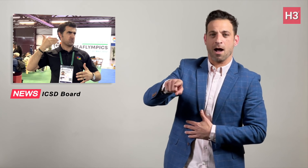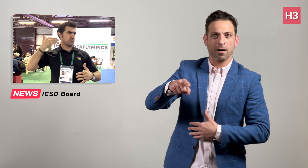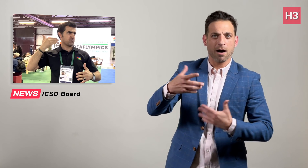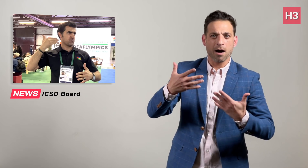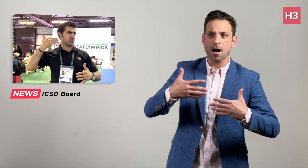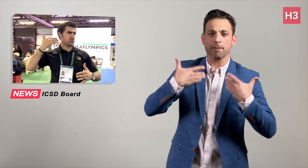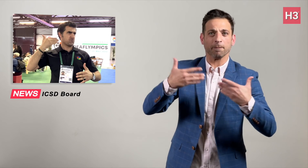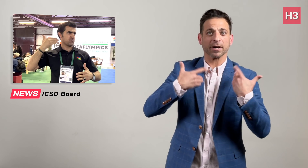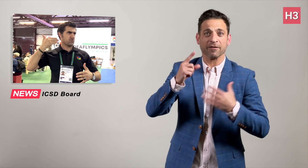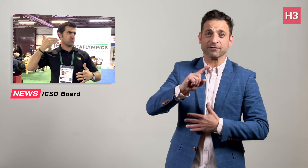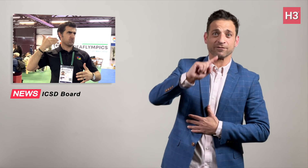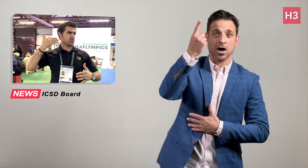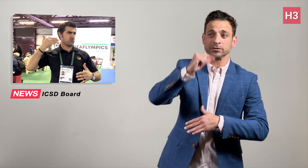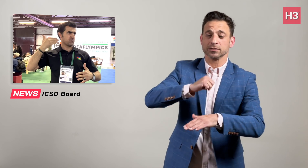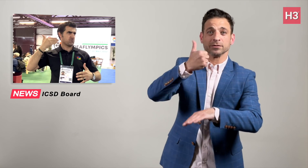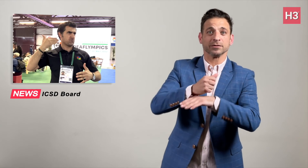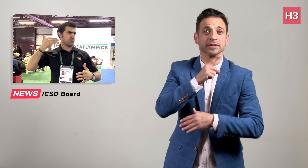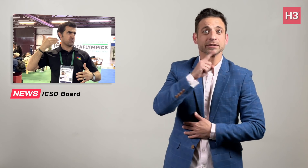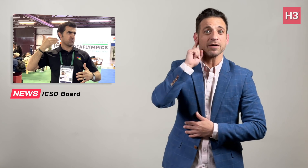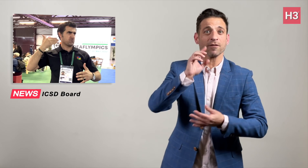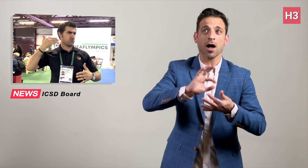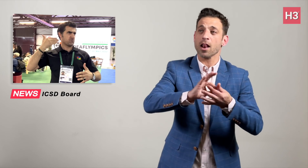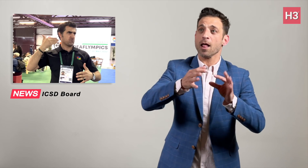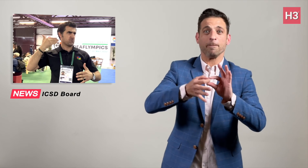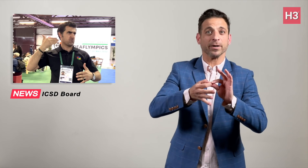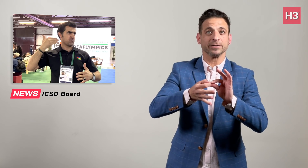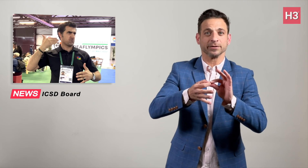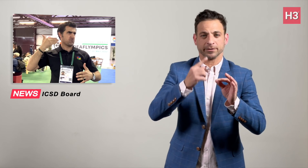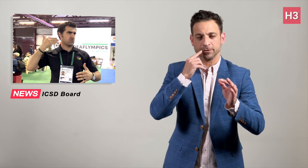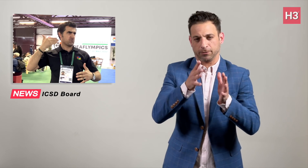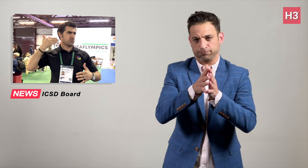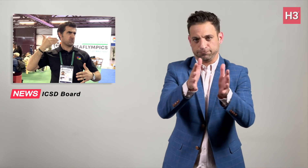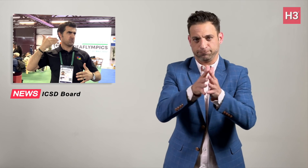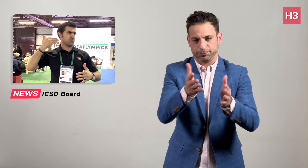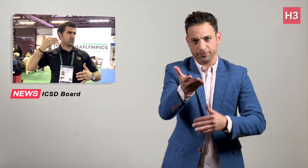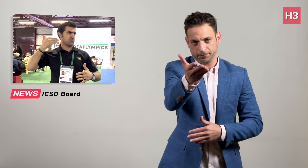24th Deaflympics for the first time. Here’s his response: